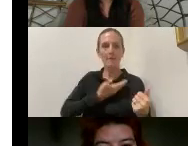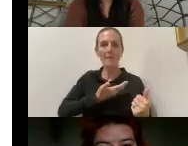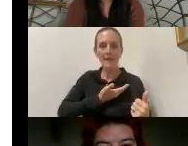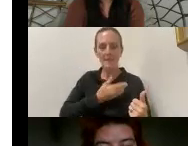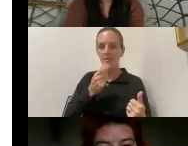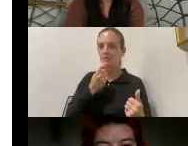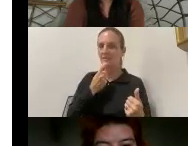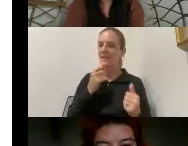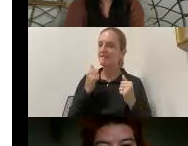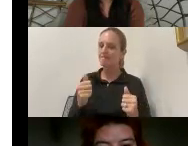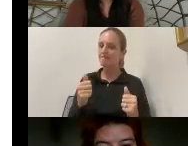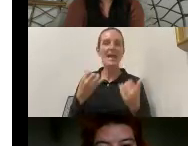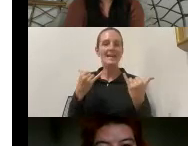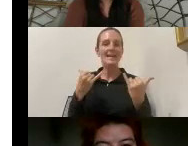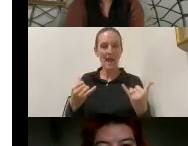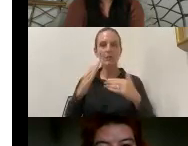And I think that's where we need to start moving.